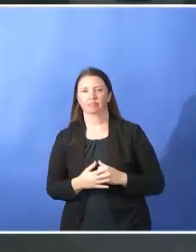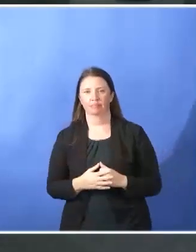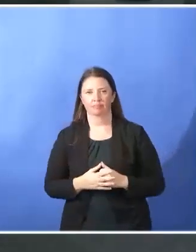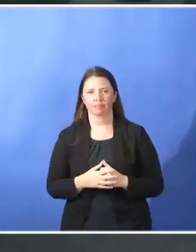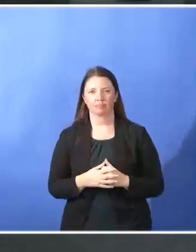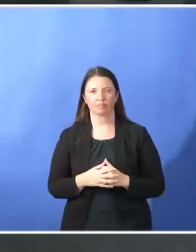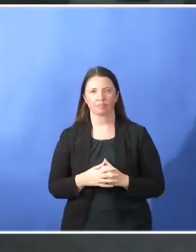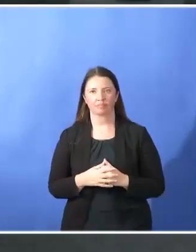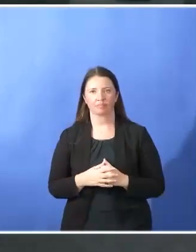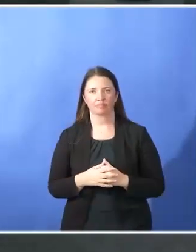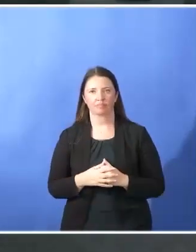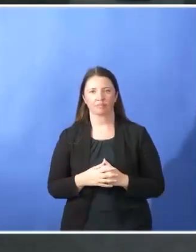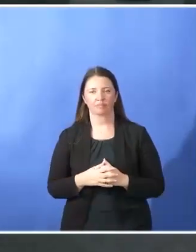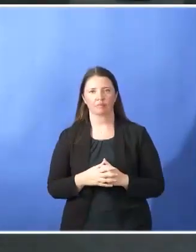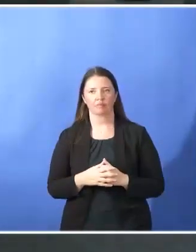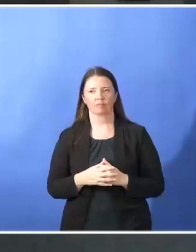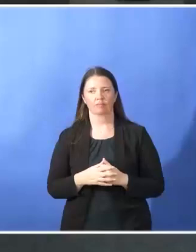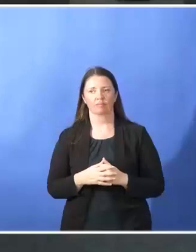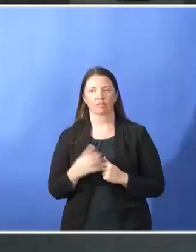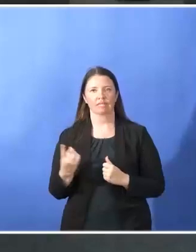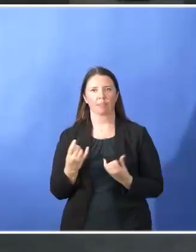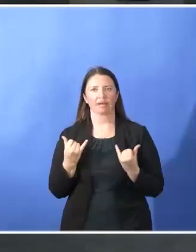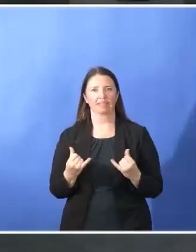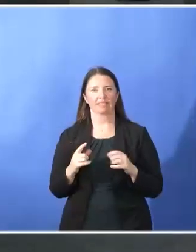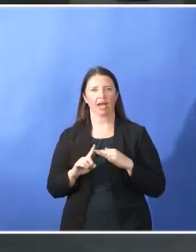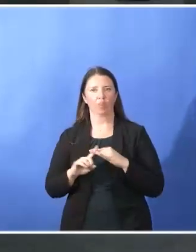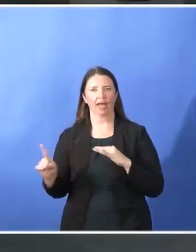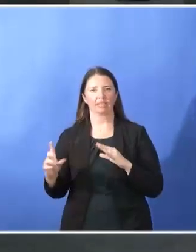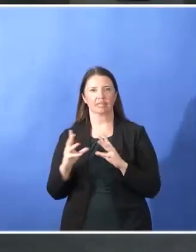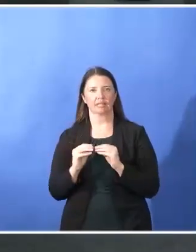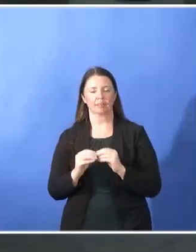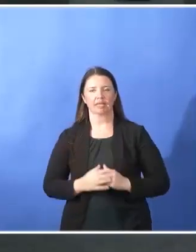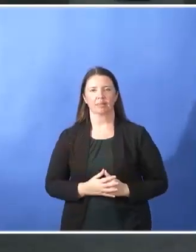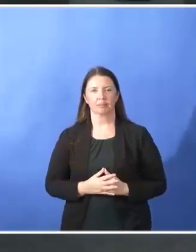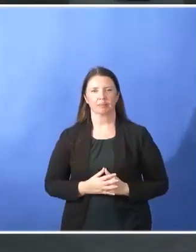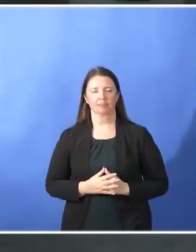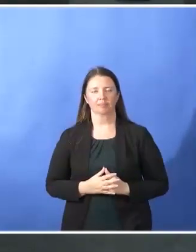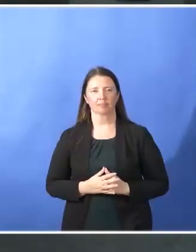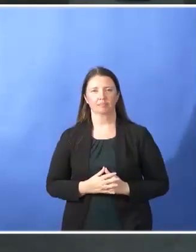THE SECOND REPORT IN ORDER